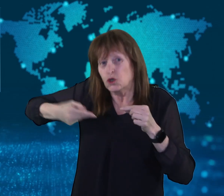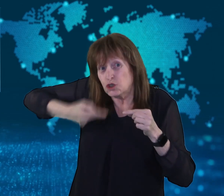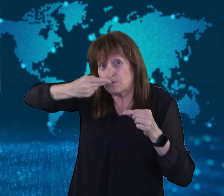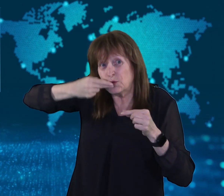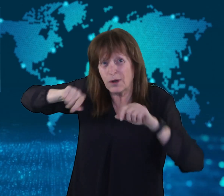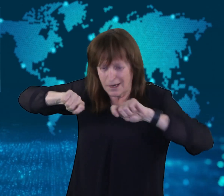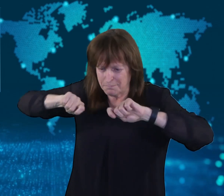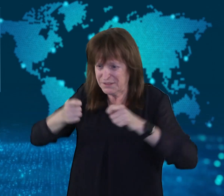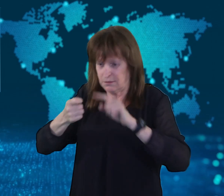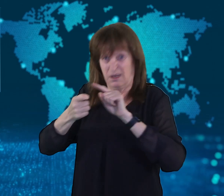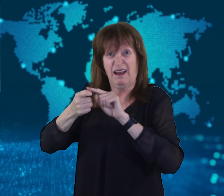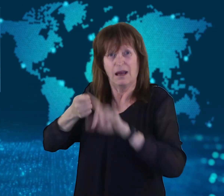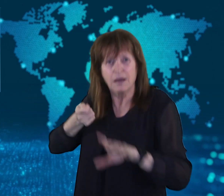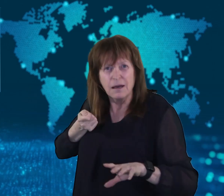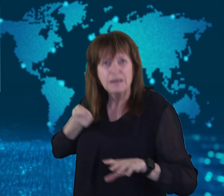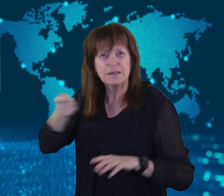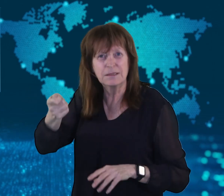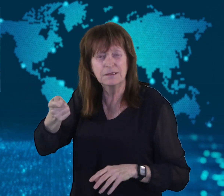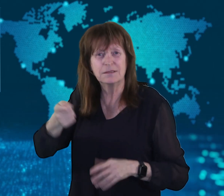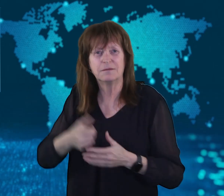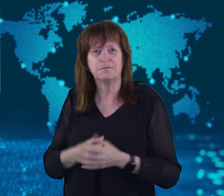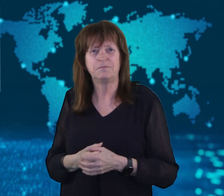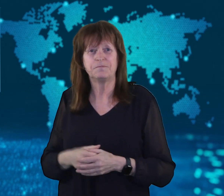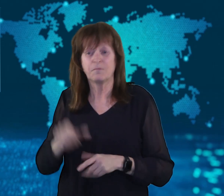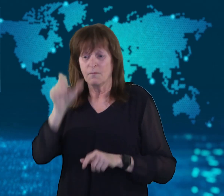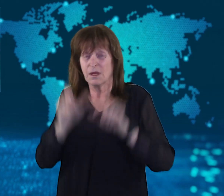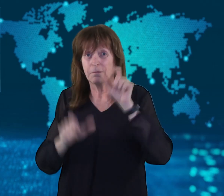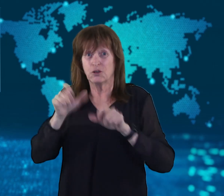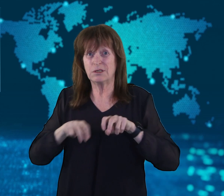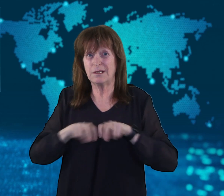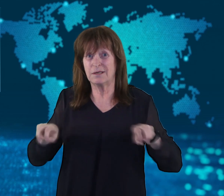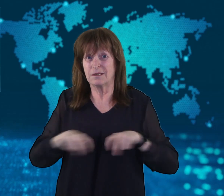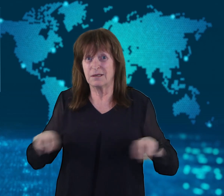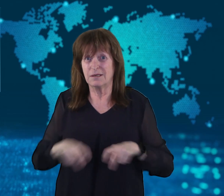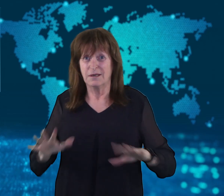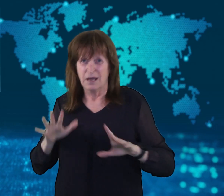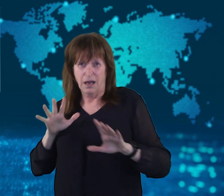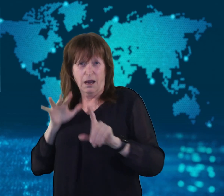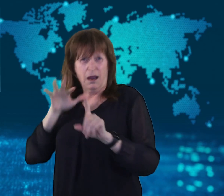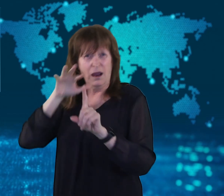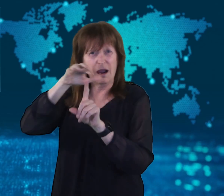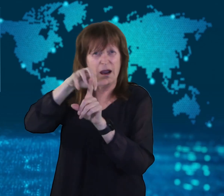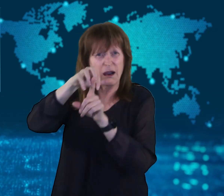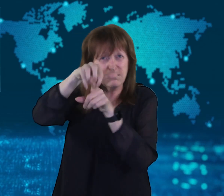Passengers tackled him so that the flight crew could restrain him.